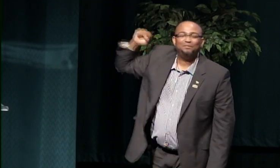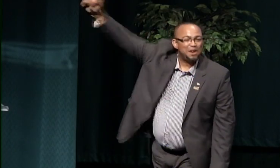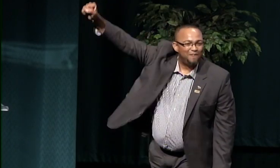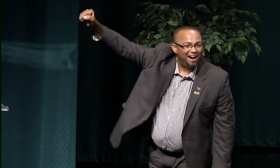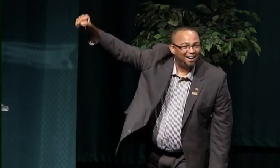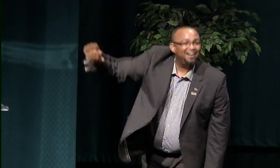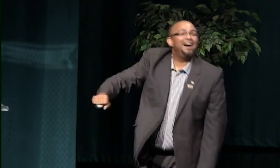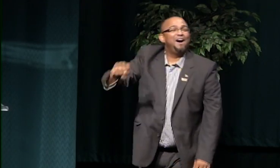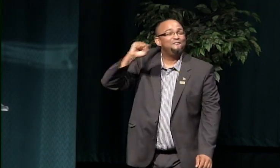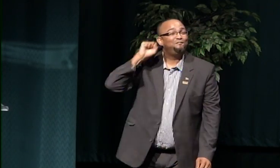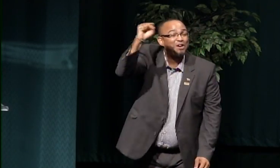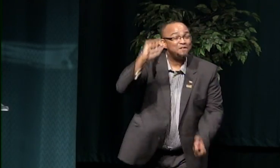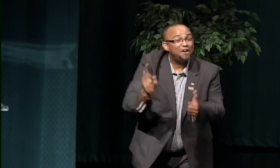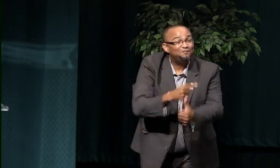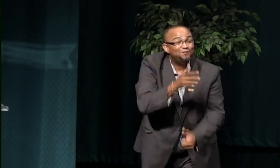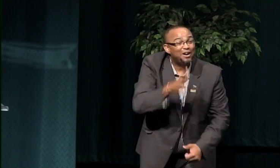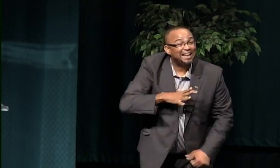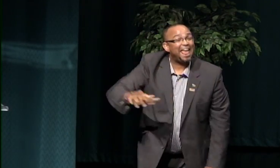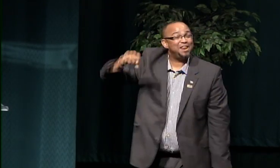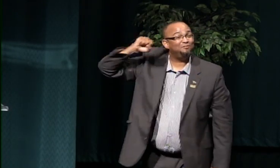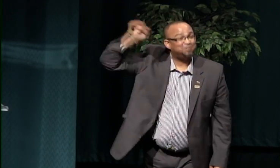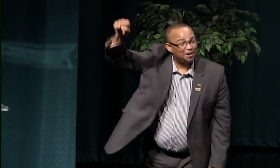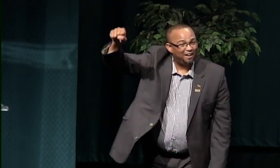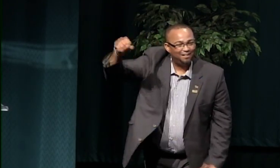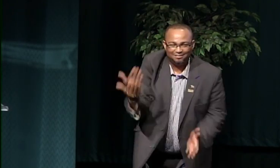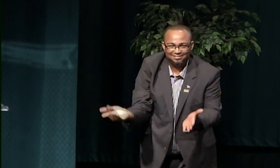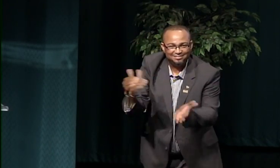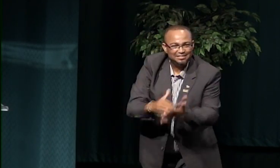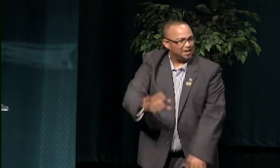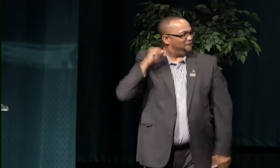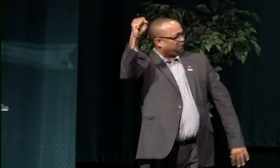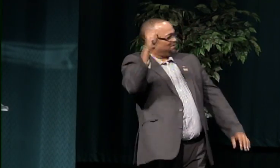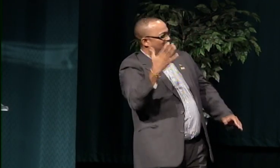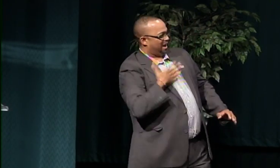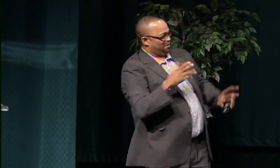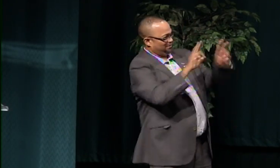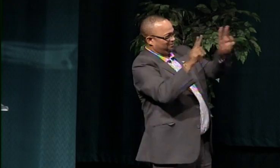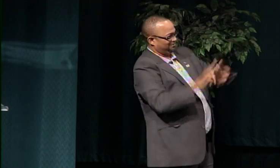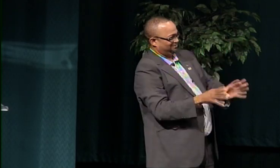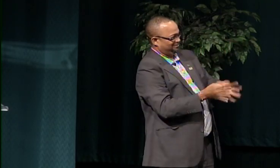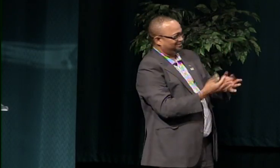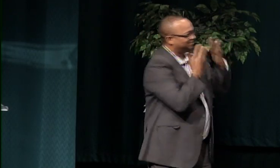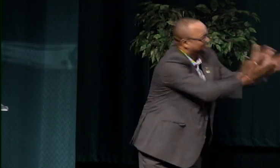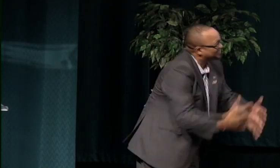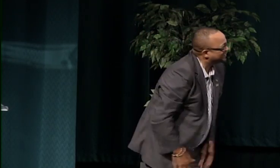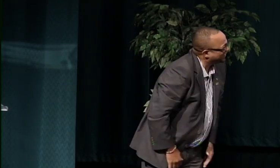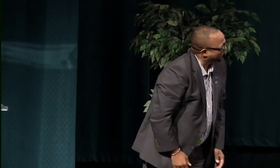viva the first lady, viva Gallaudet president,